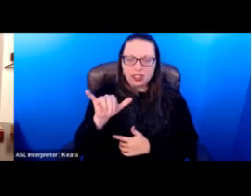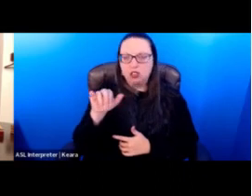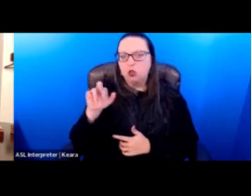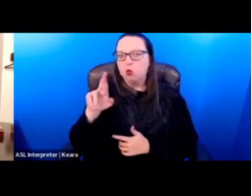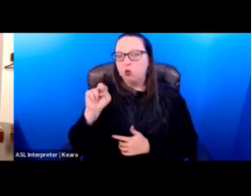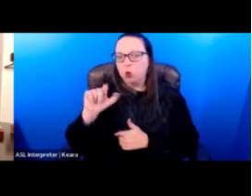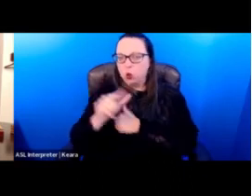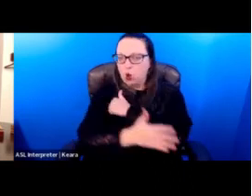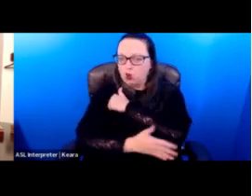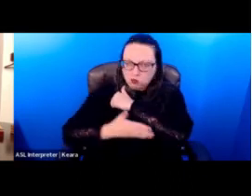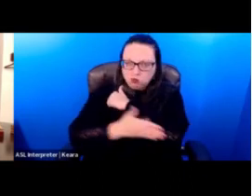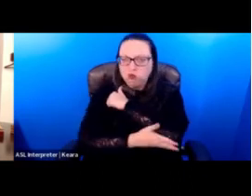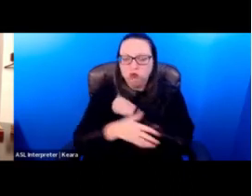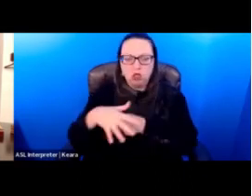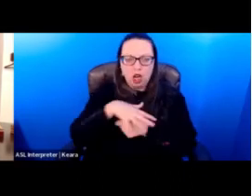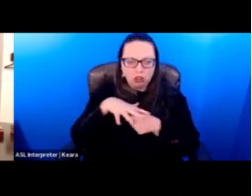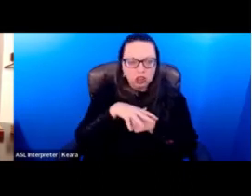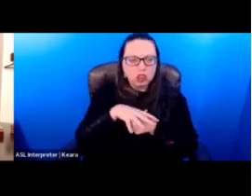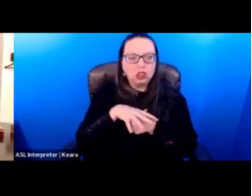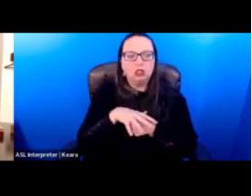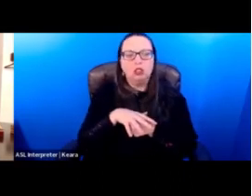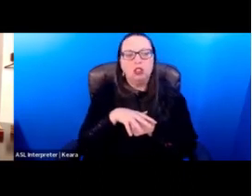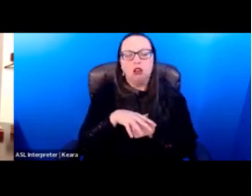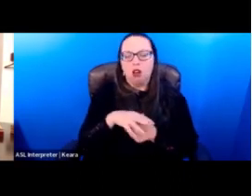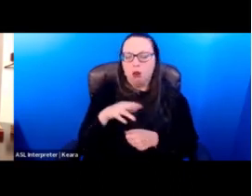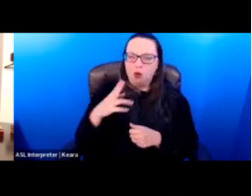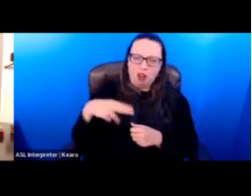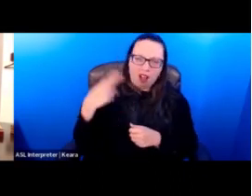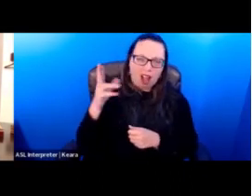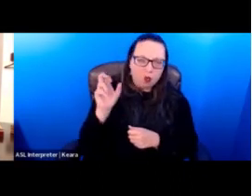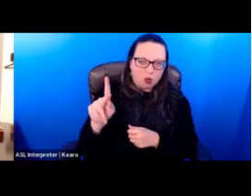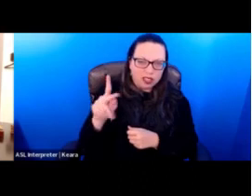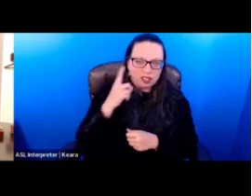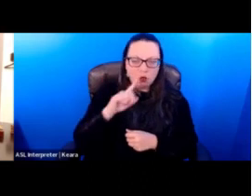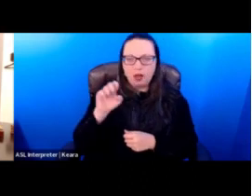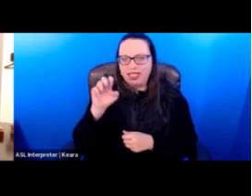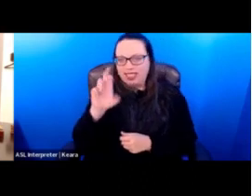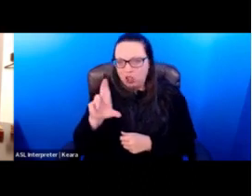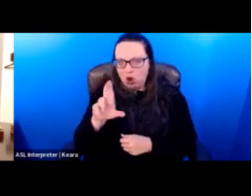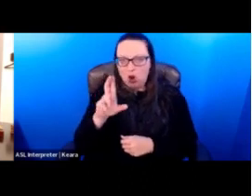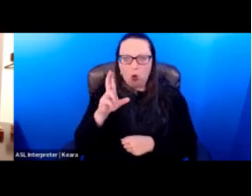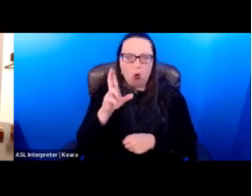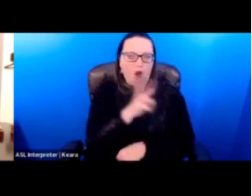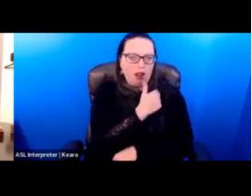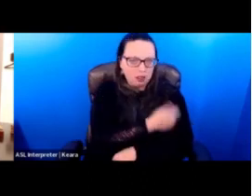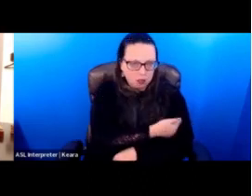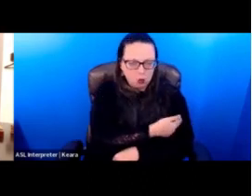at risk for both emergency room visits and hospitalizations, as well as at risk for nursing home admissions. Those are the folks